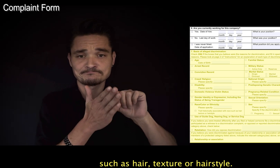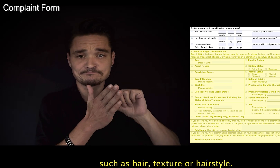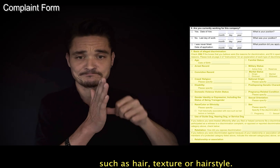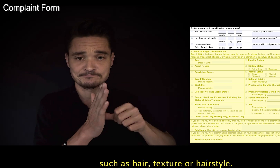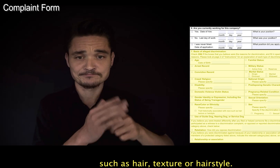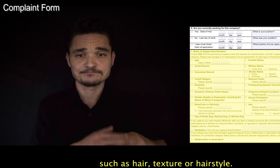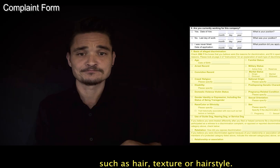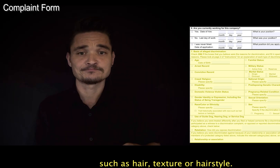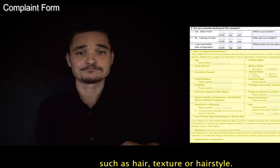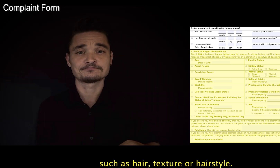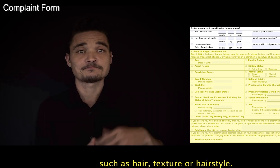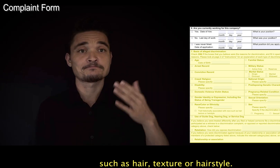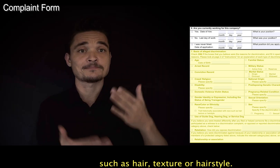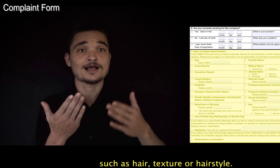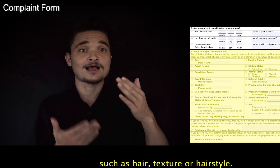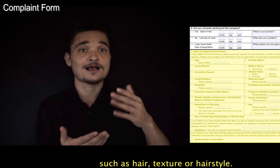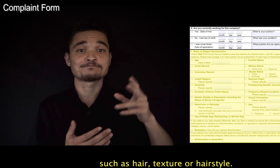such as hair, texture or hairstyle.